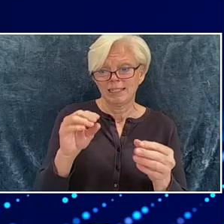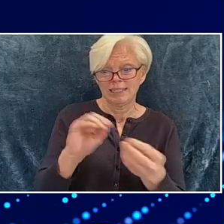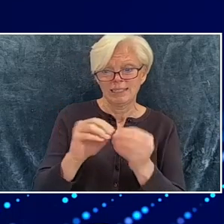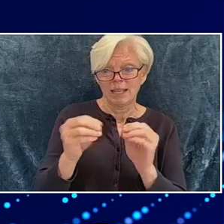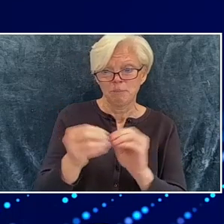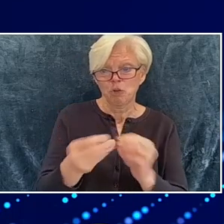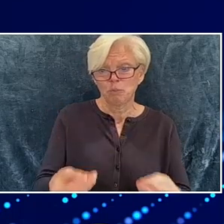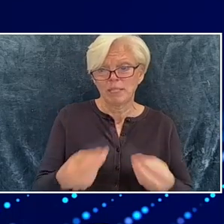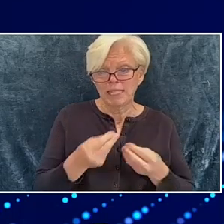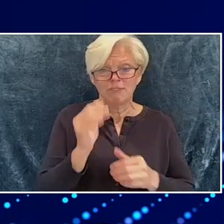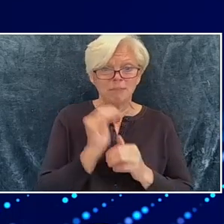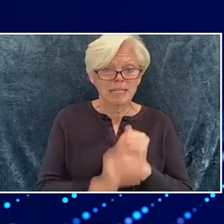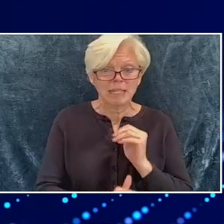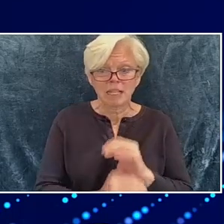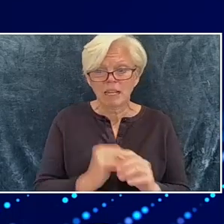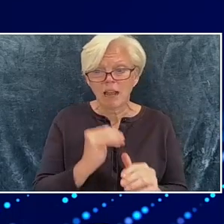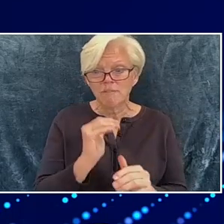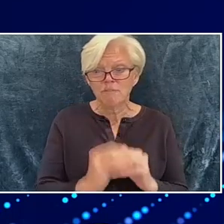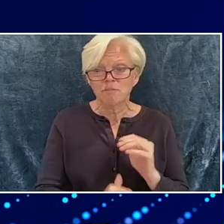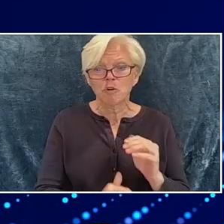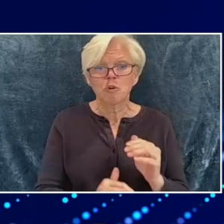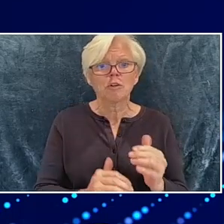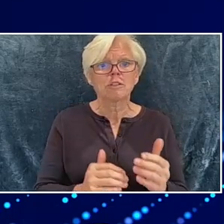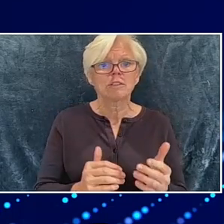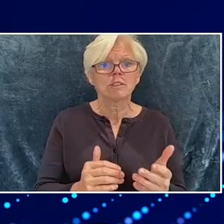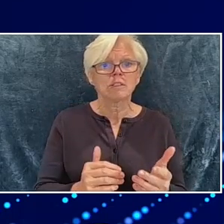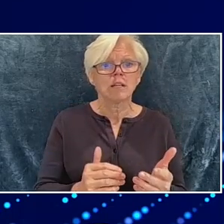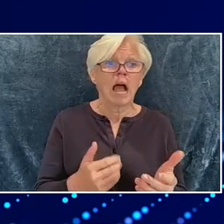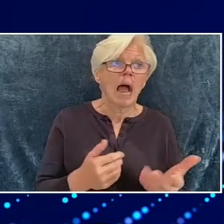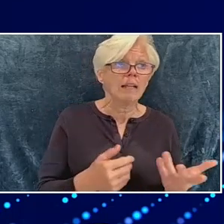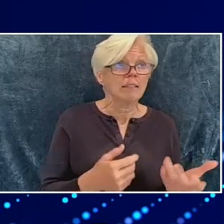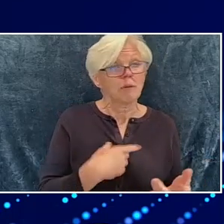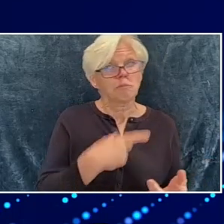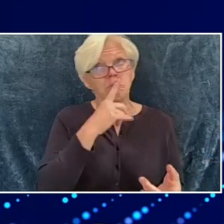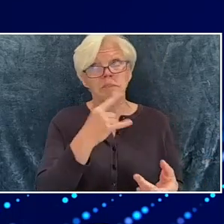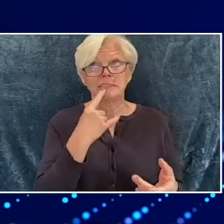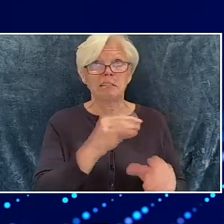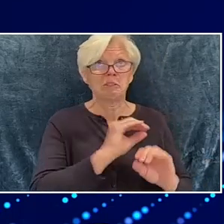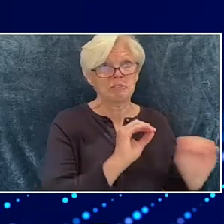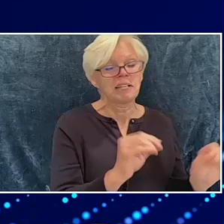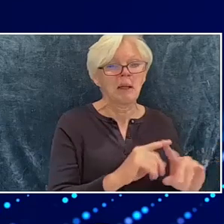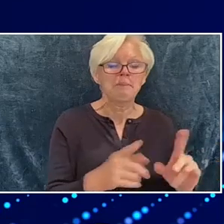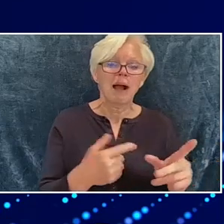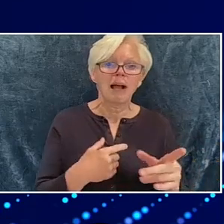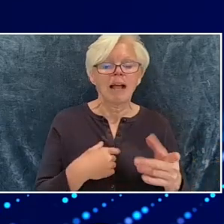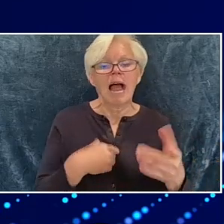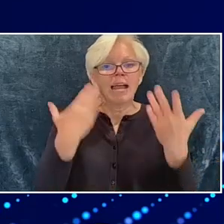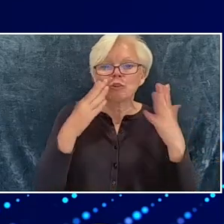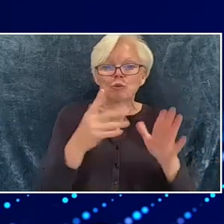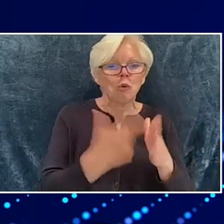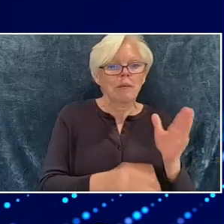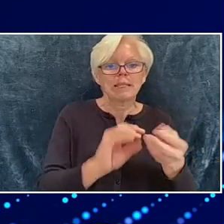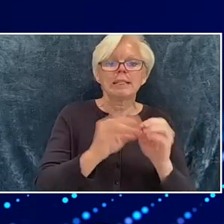this- I'm not saying that there isn't, I just don't know what it would be. And I think the example of, you know, if